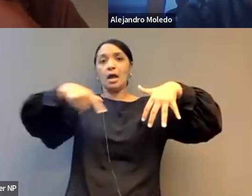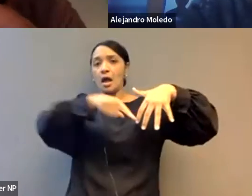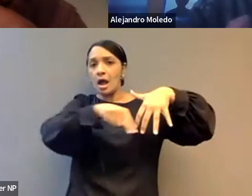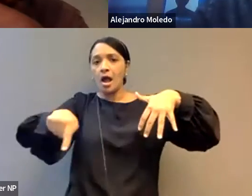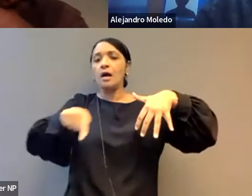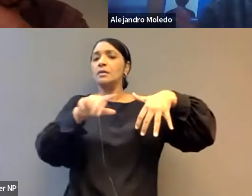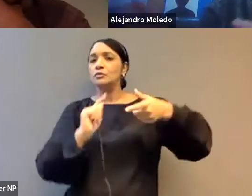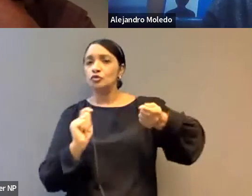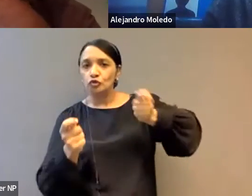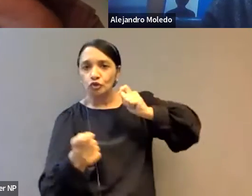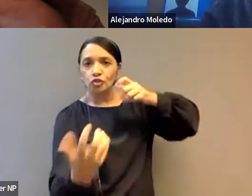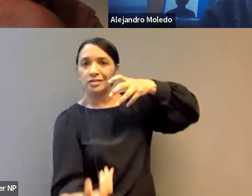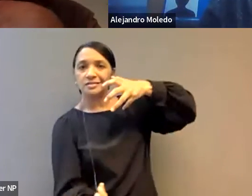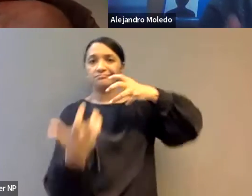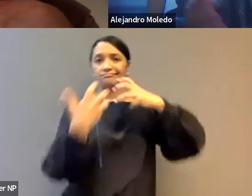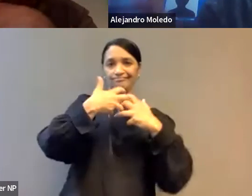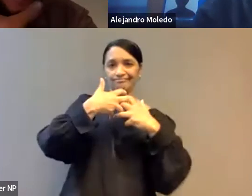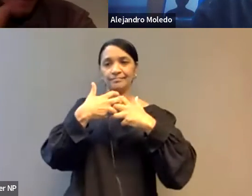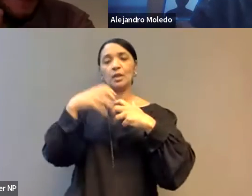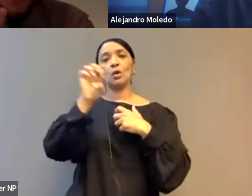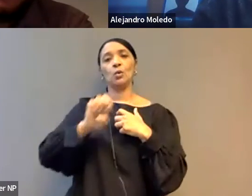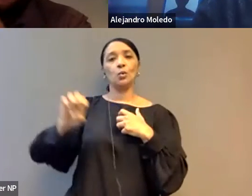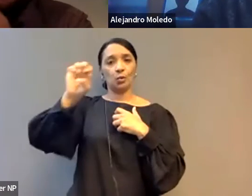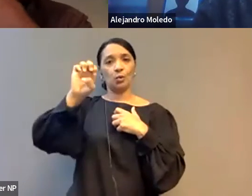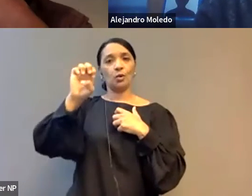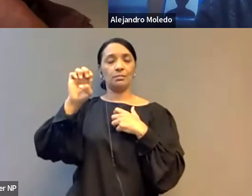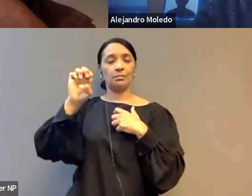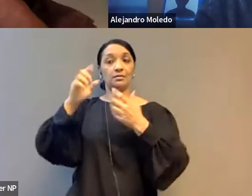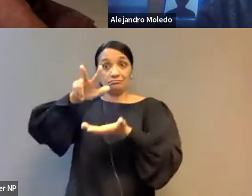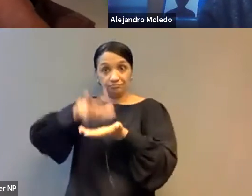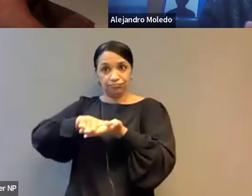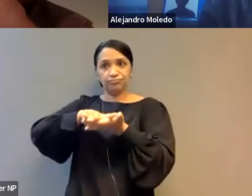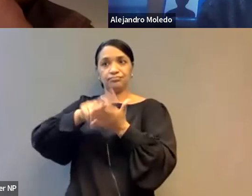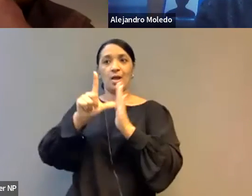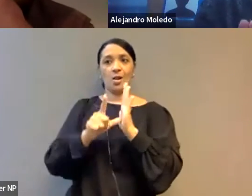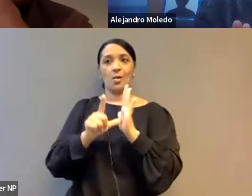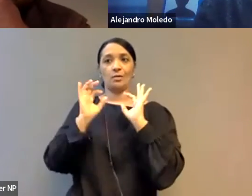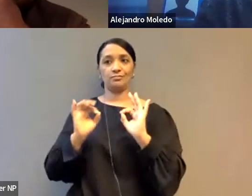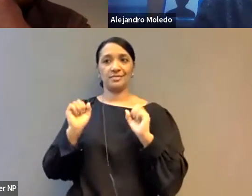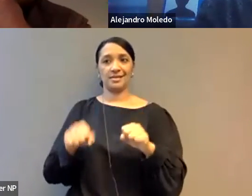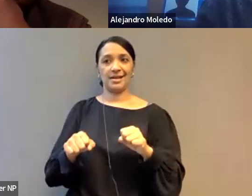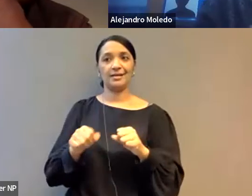in order to be in line or to fulfill the objectives and requirements of the legislation.